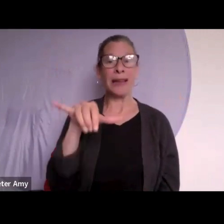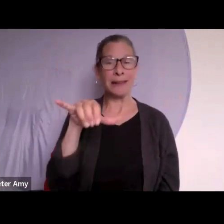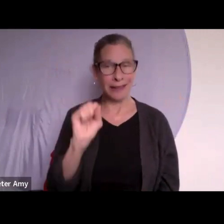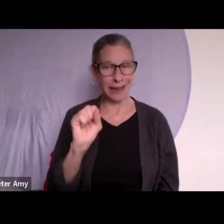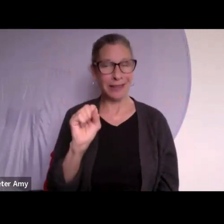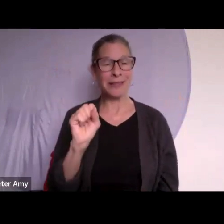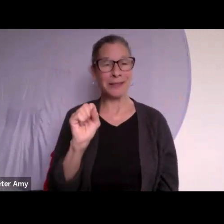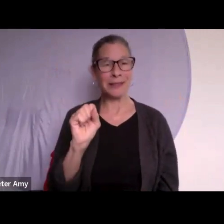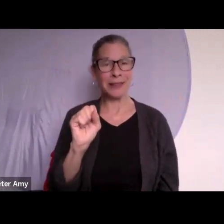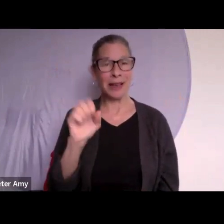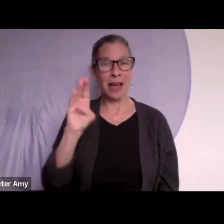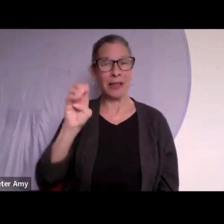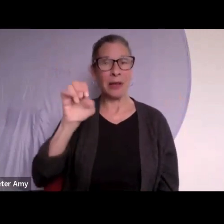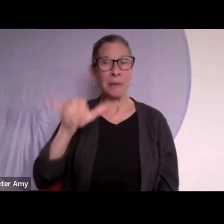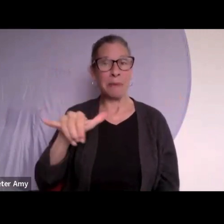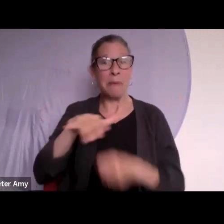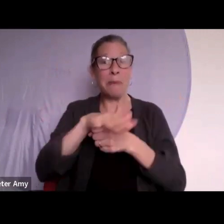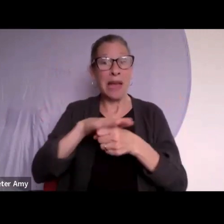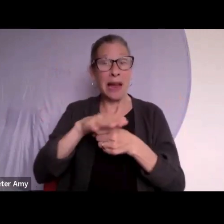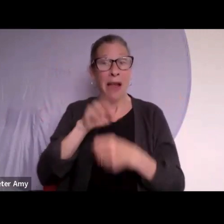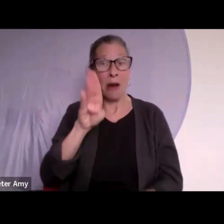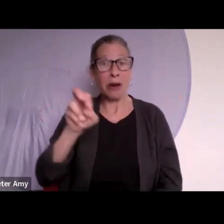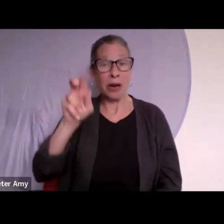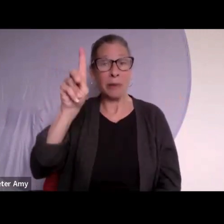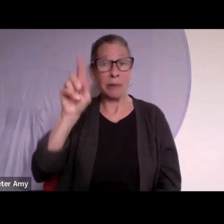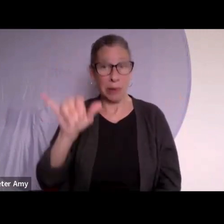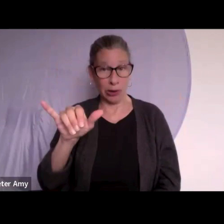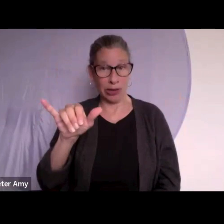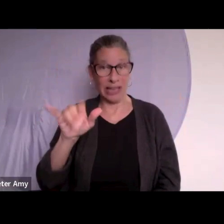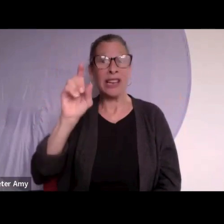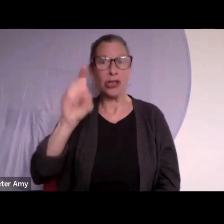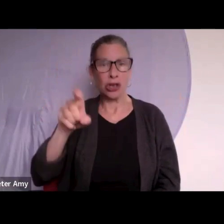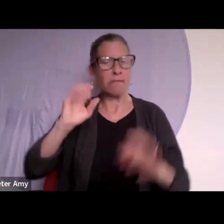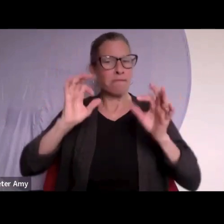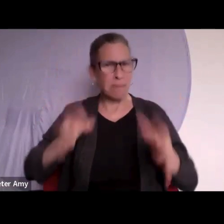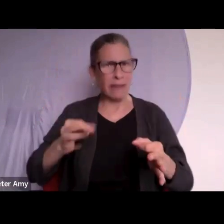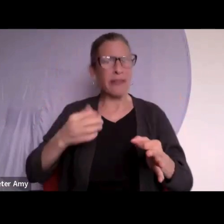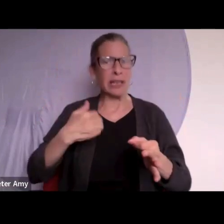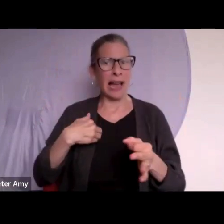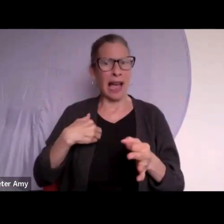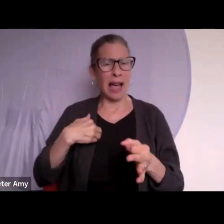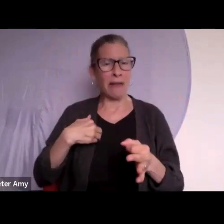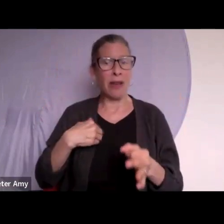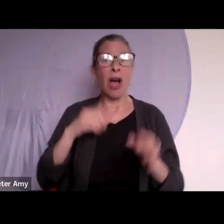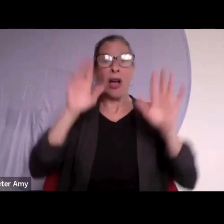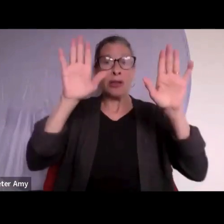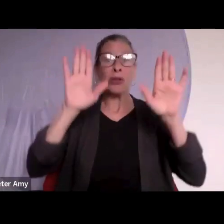the Bay Area, including Berkeley should definitely have one. There is a wonderful we also don't like to step on toes,